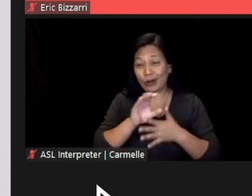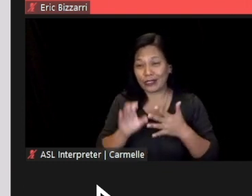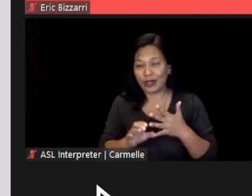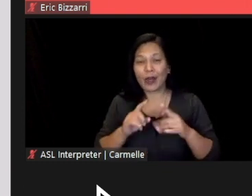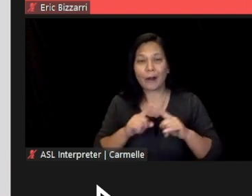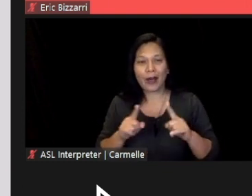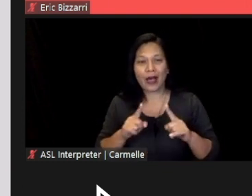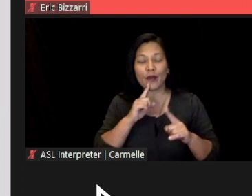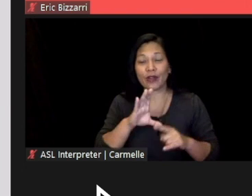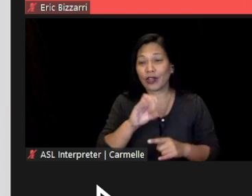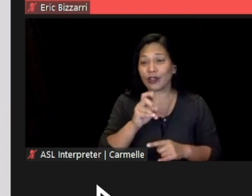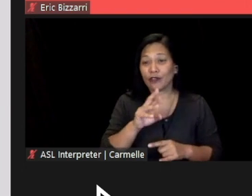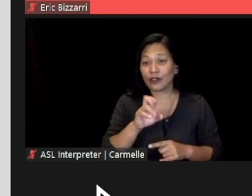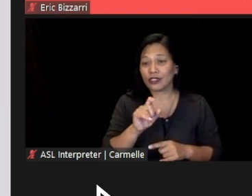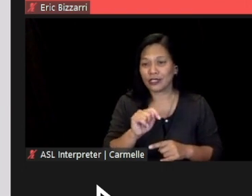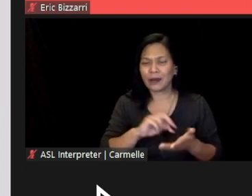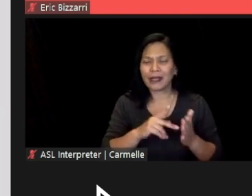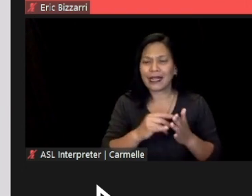Yes, we're looking at linear television shows.